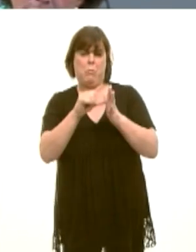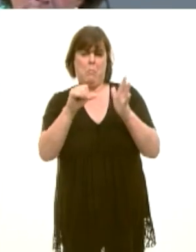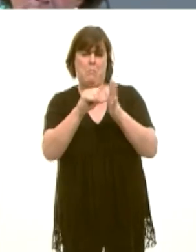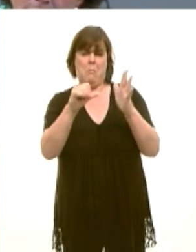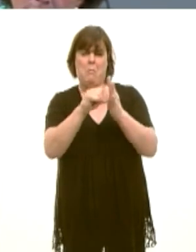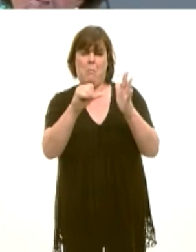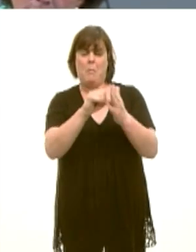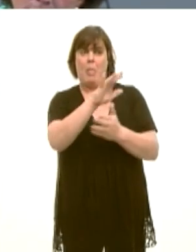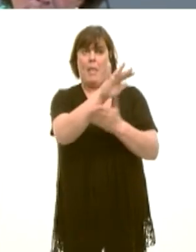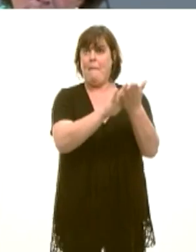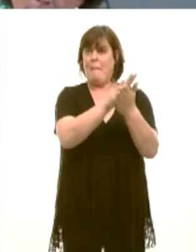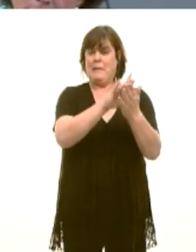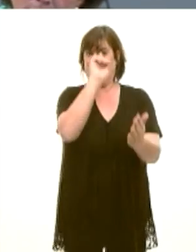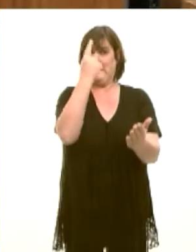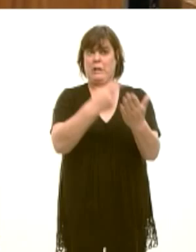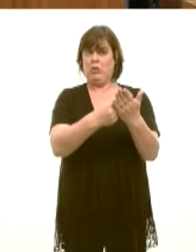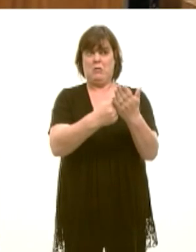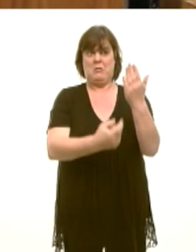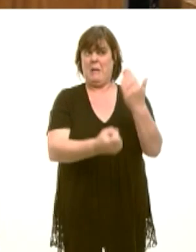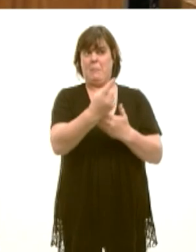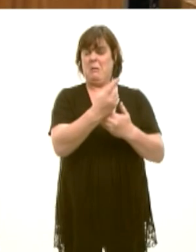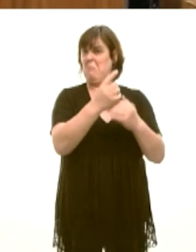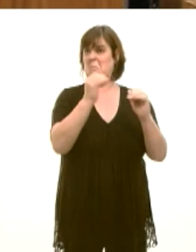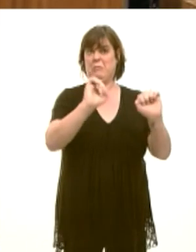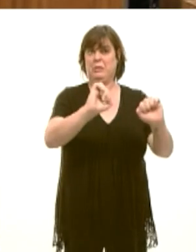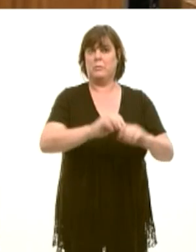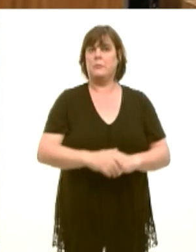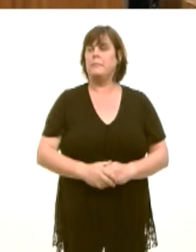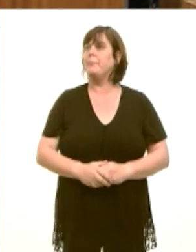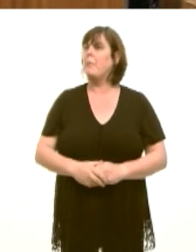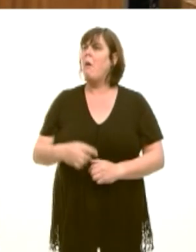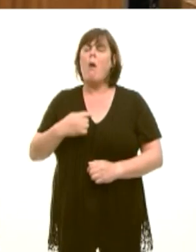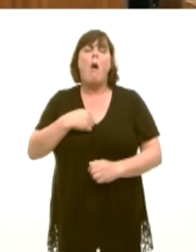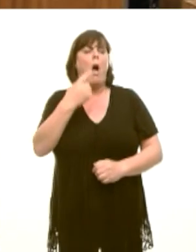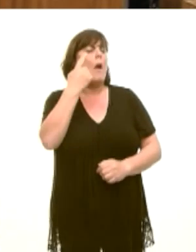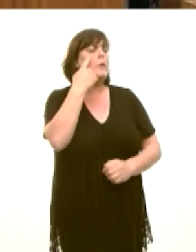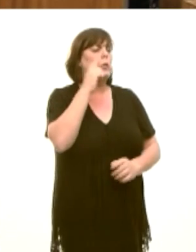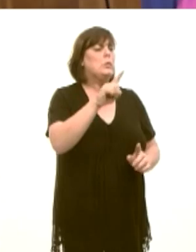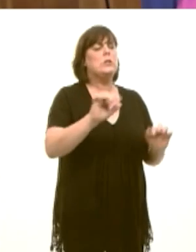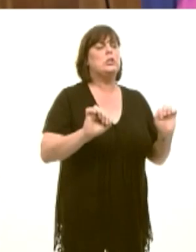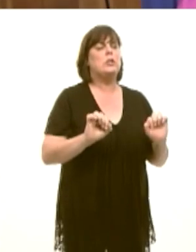prevented any real decision-making taking place there? Carwyn Jones: No, I havenít noticed it yet. The JMC and the BIC are two very different